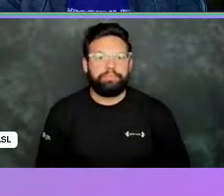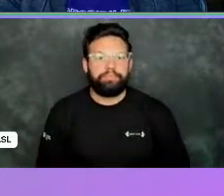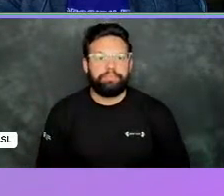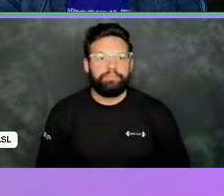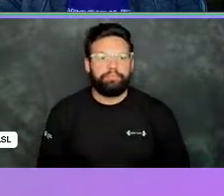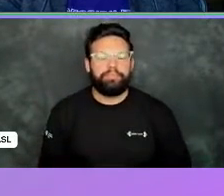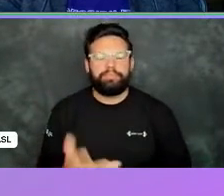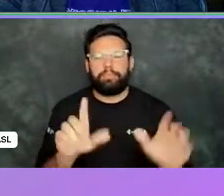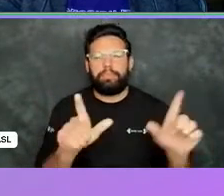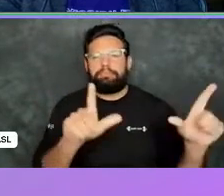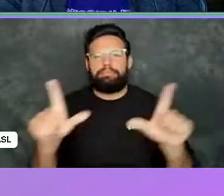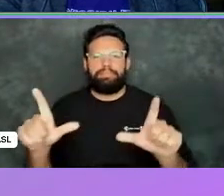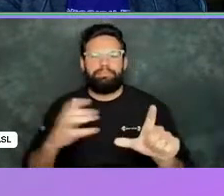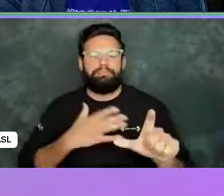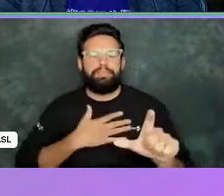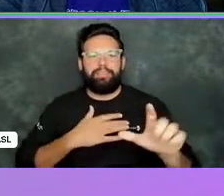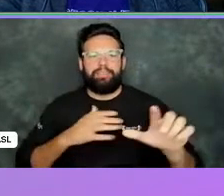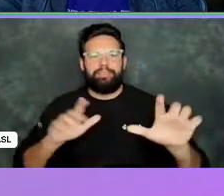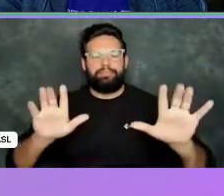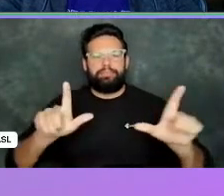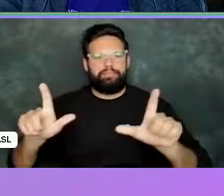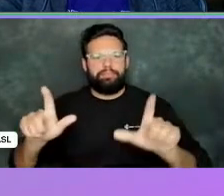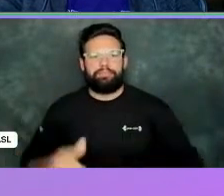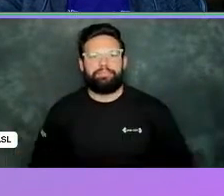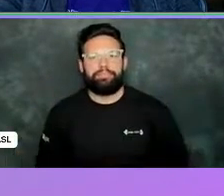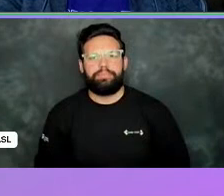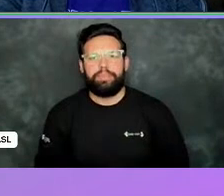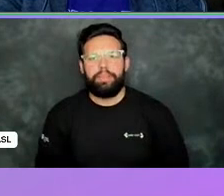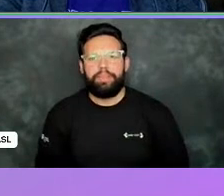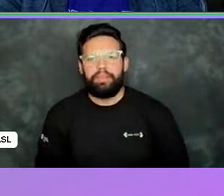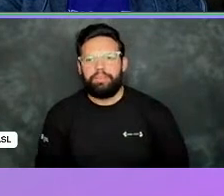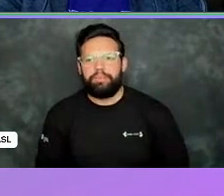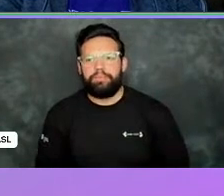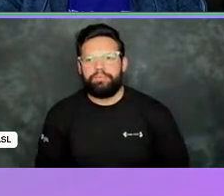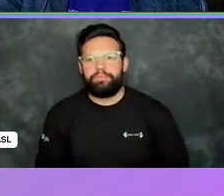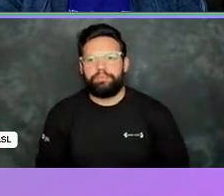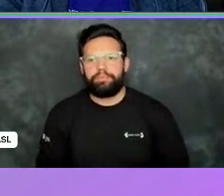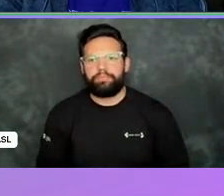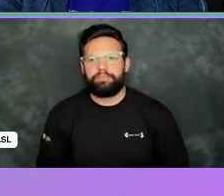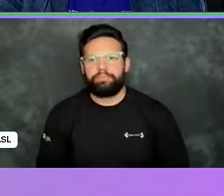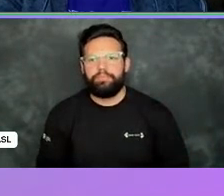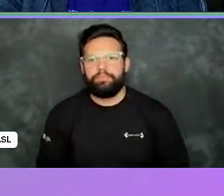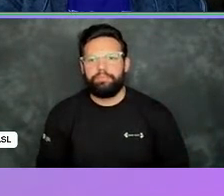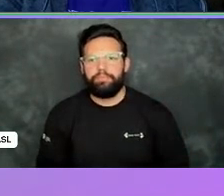enable Javascript, and then we can go ahead -- let me